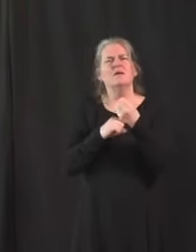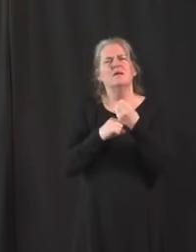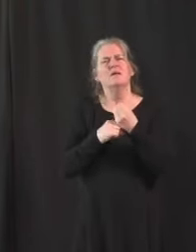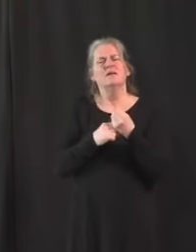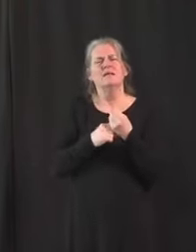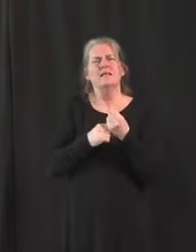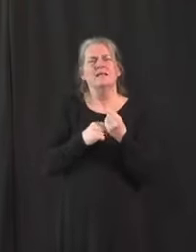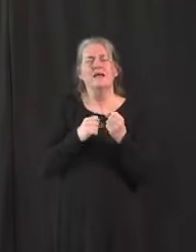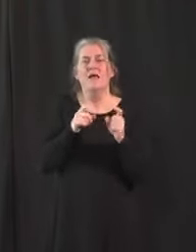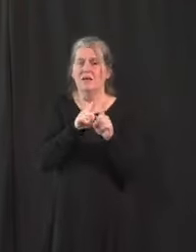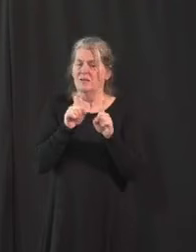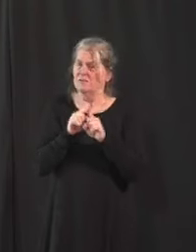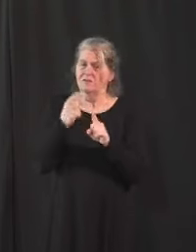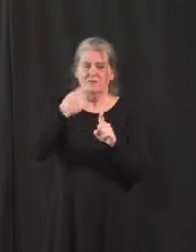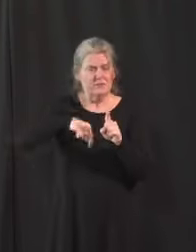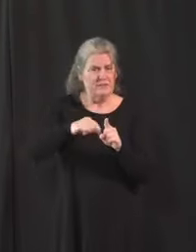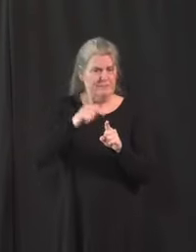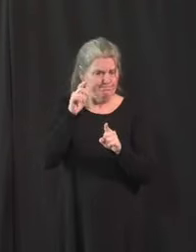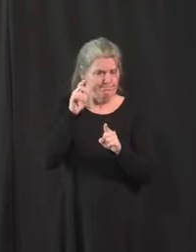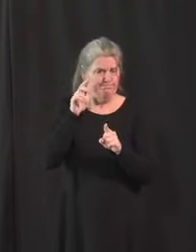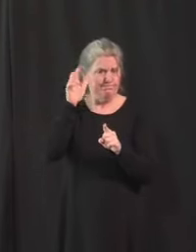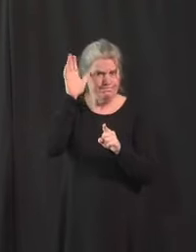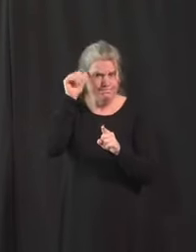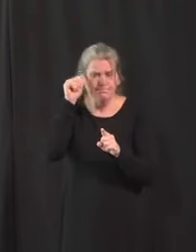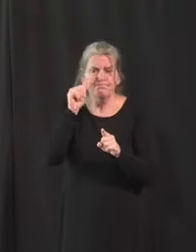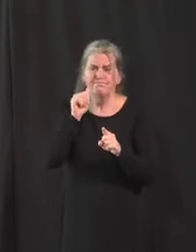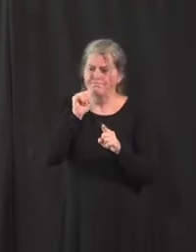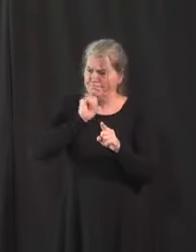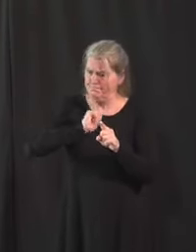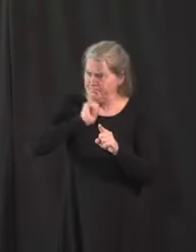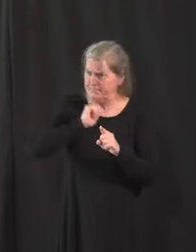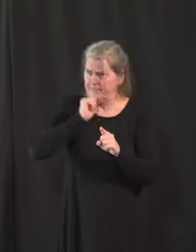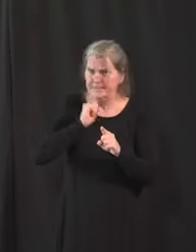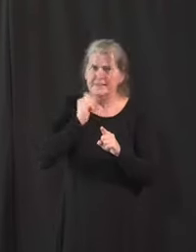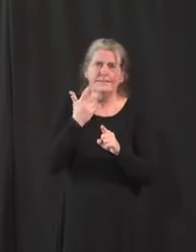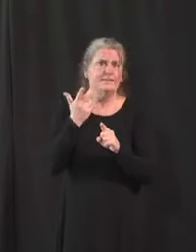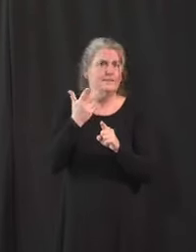DILIGENCE NOW, AND I KNOW IT'S HARD, WHAT A BEAUTIFUL DAY IT IS RIGHT NOW IN THE YUKON, I KNOW